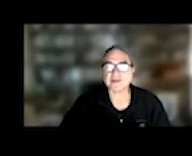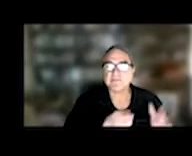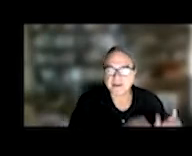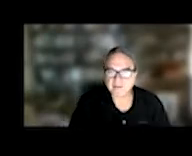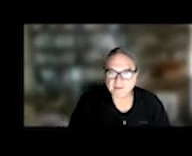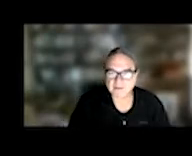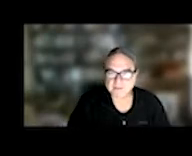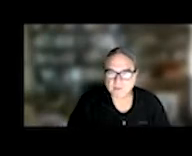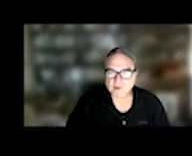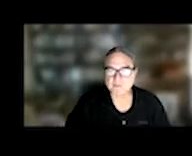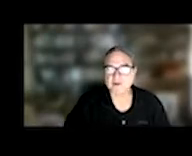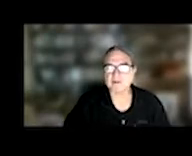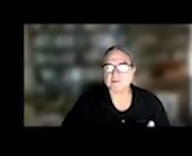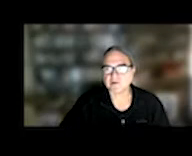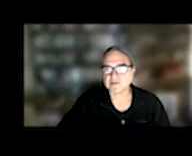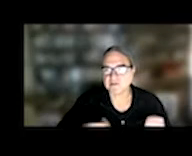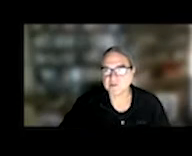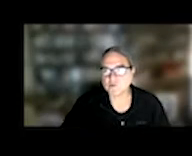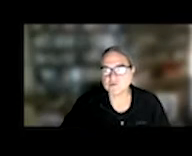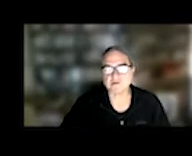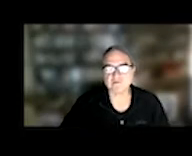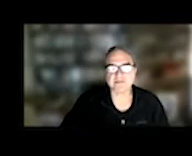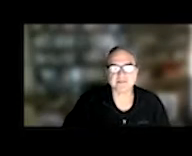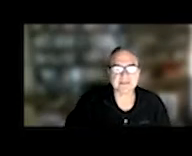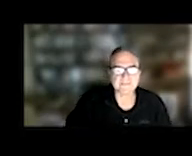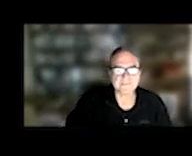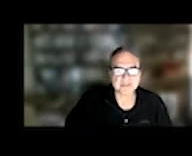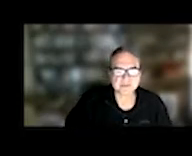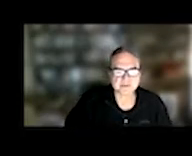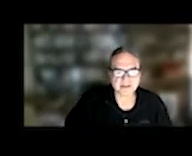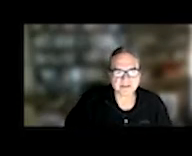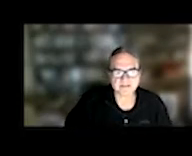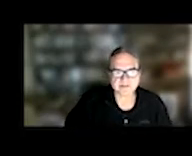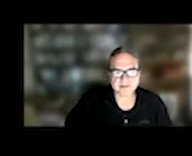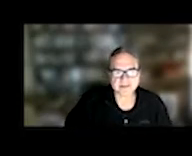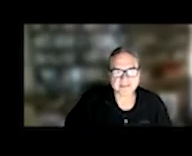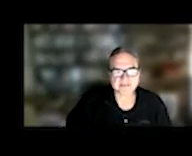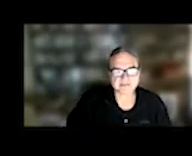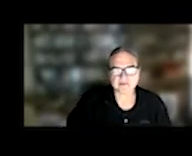do need medical support, but also personal and social services. So I envisioned these types of